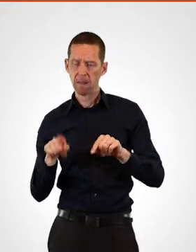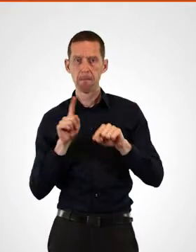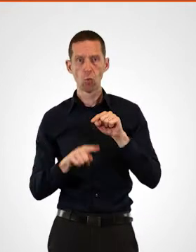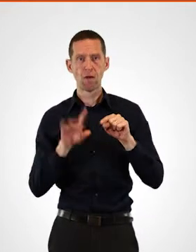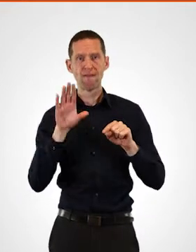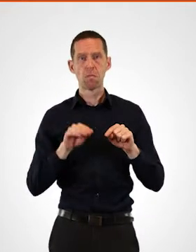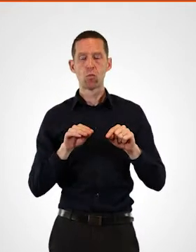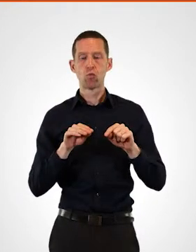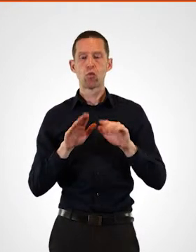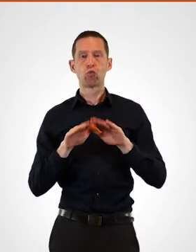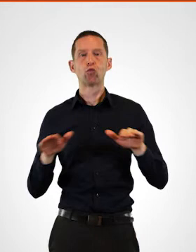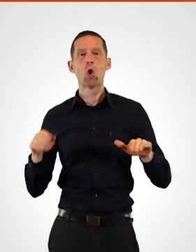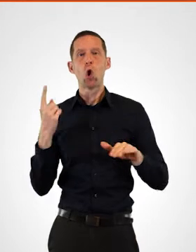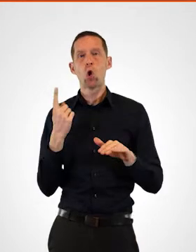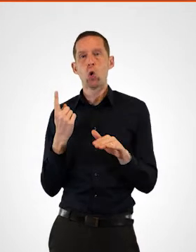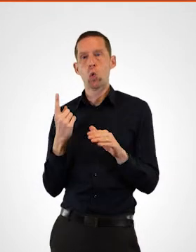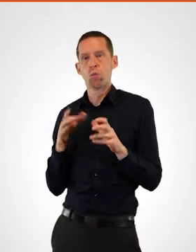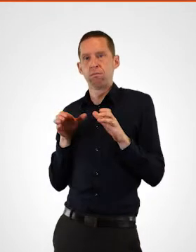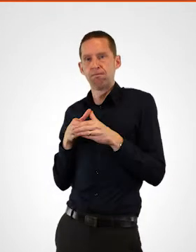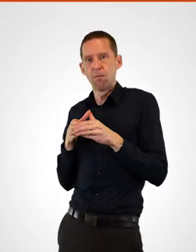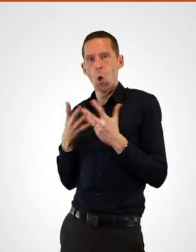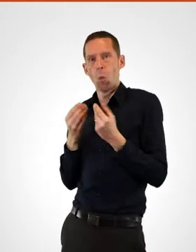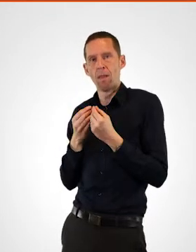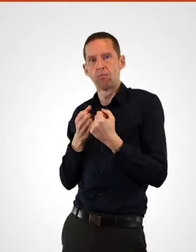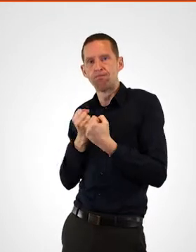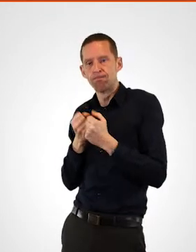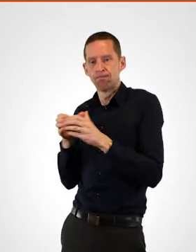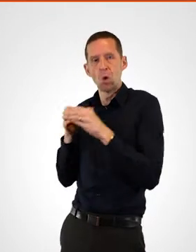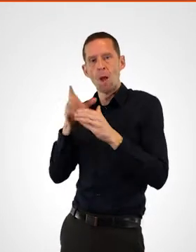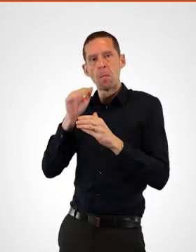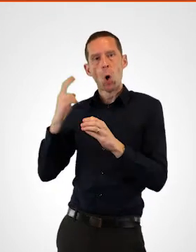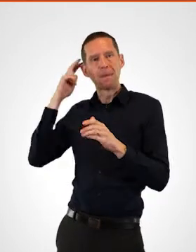part of rather carefully nurtured cohorts from cochlear implant teams